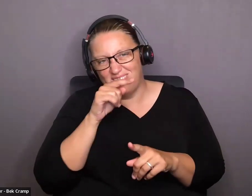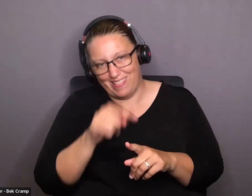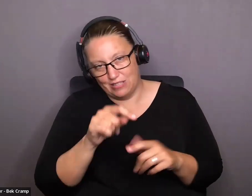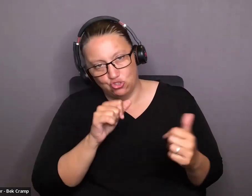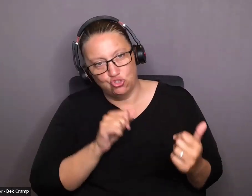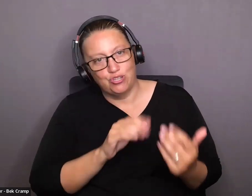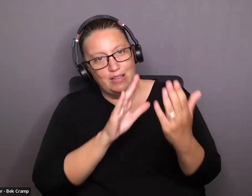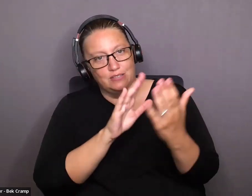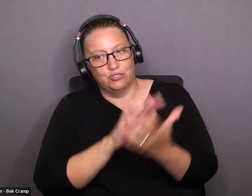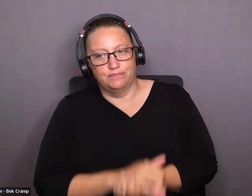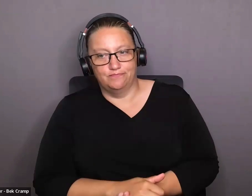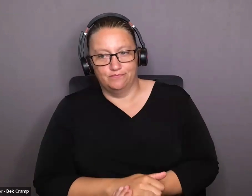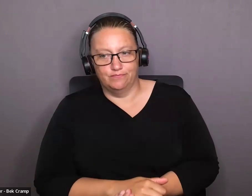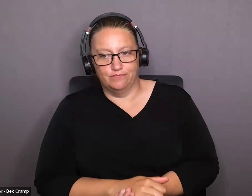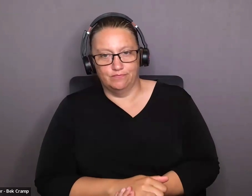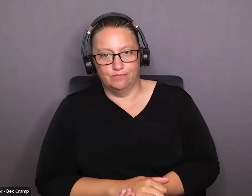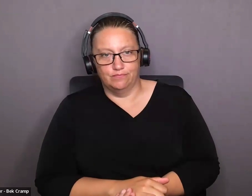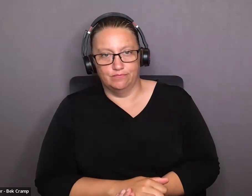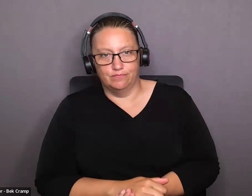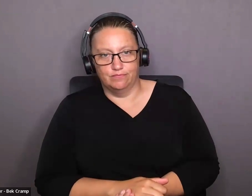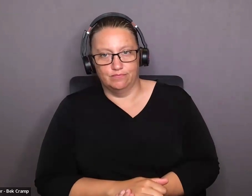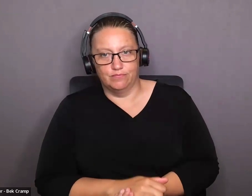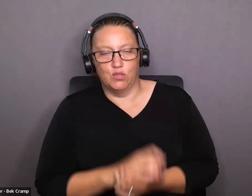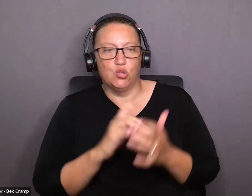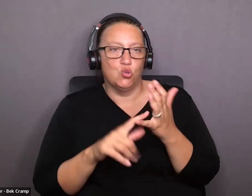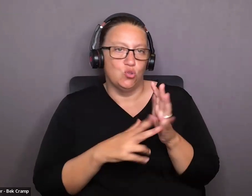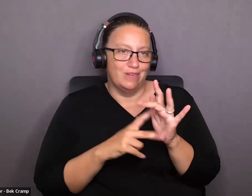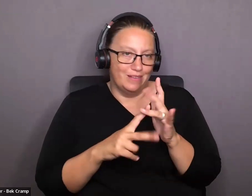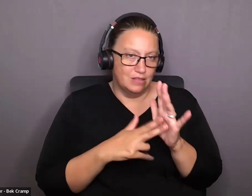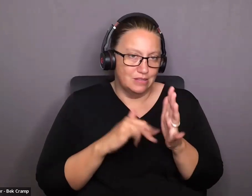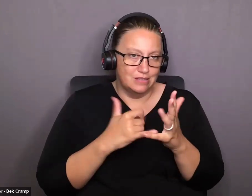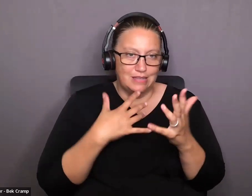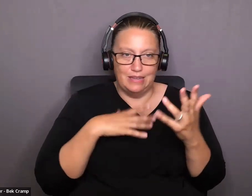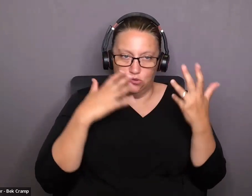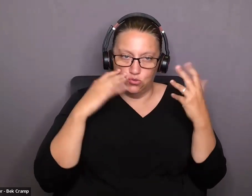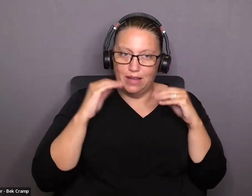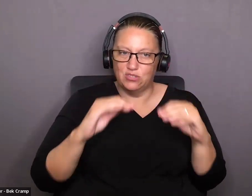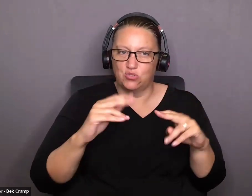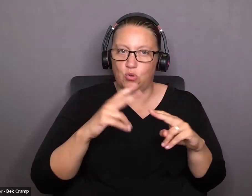Unions need education on the harm caused by restrictive practices as they are drivers of